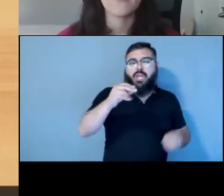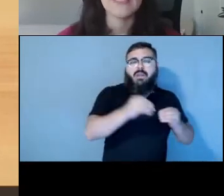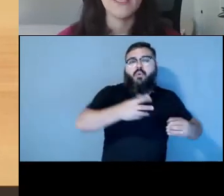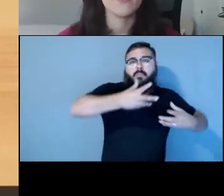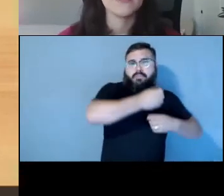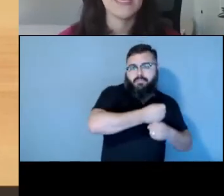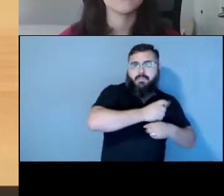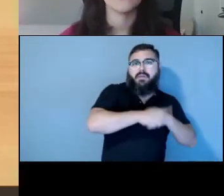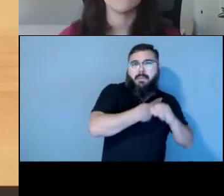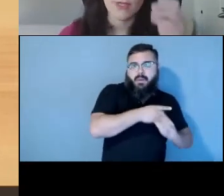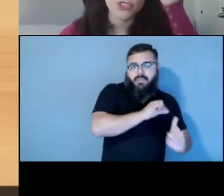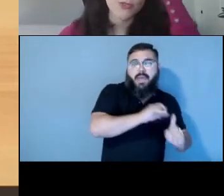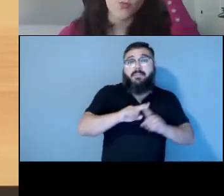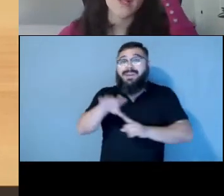but the EEOC has good information as well.